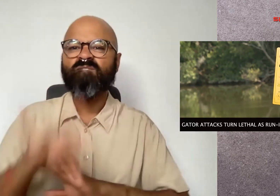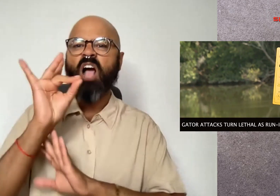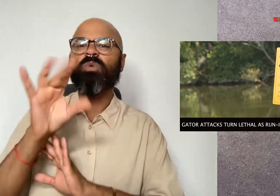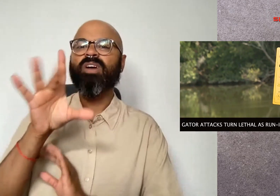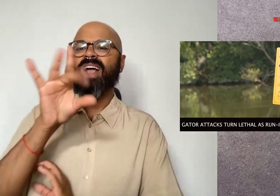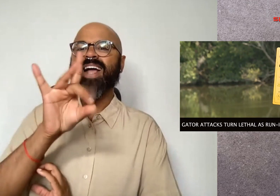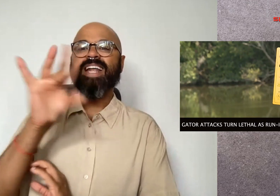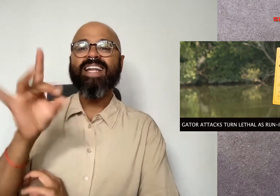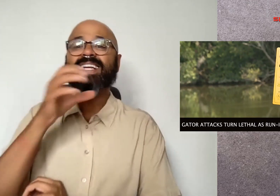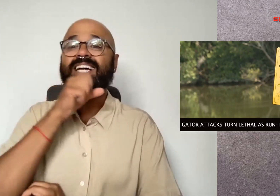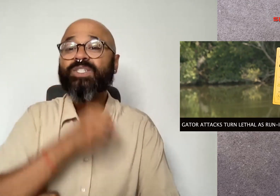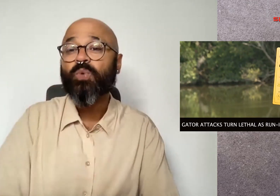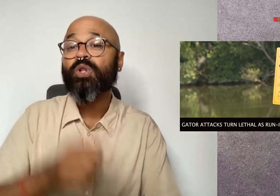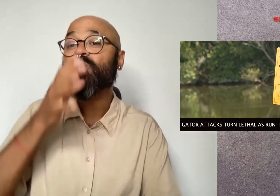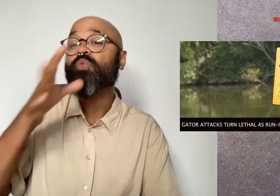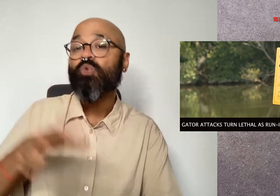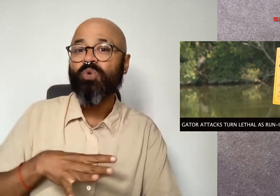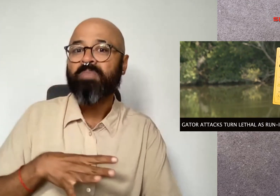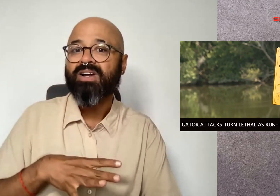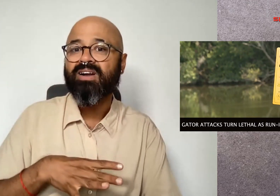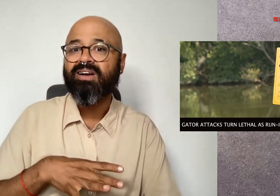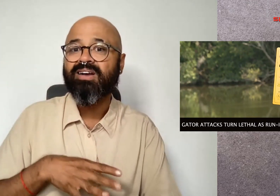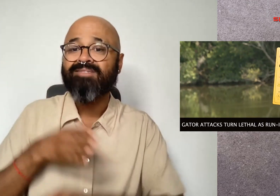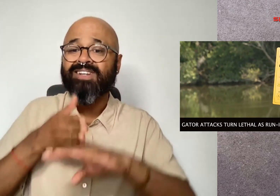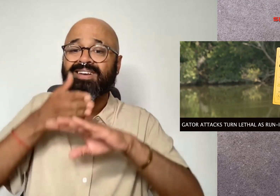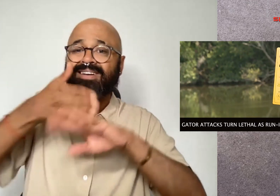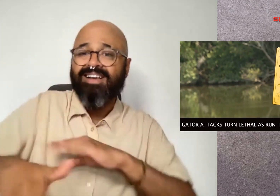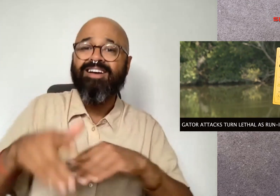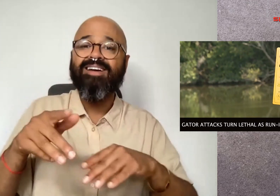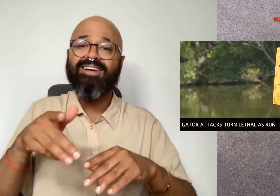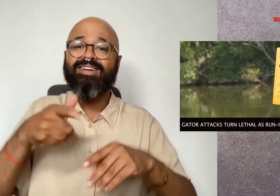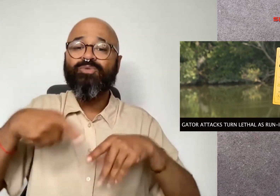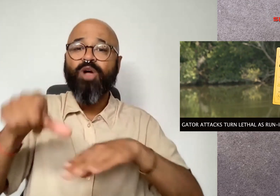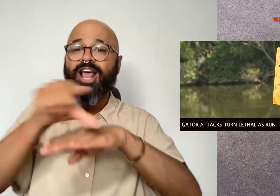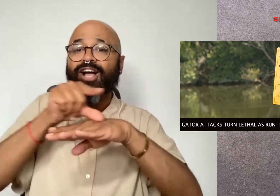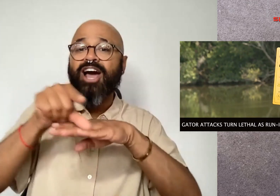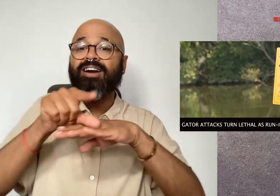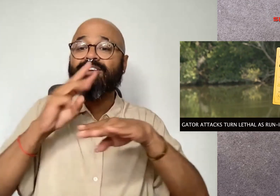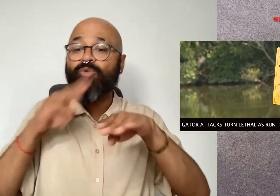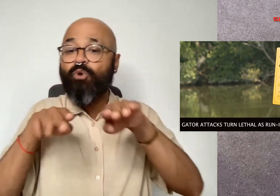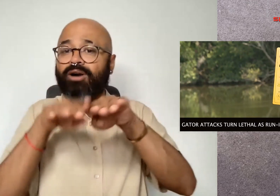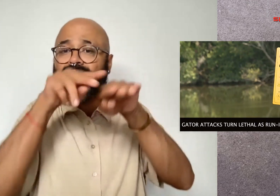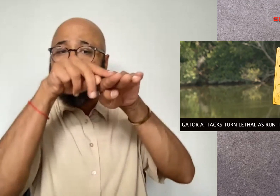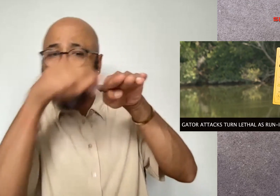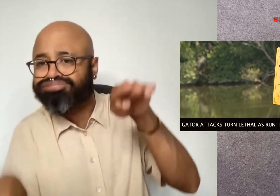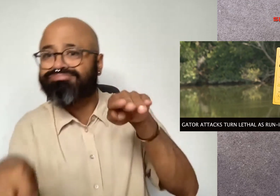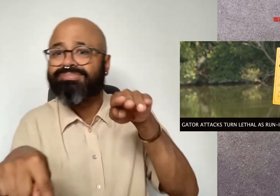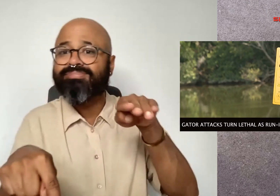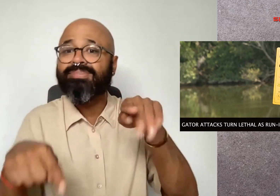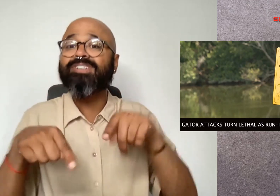in South Carolina the body of an 88-year-old woman was found after she slipped into a pond